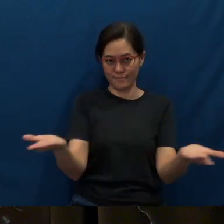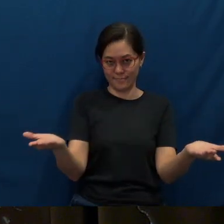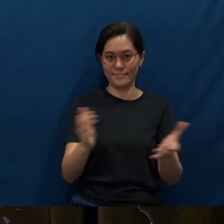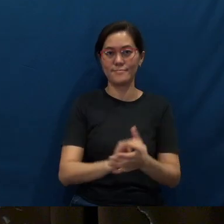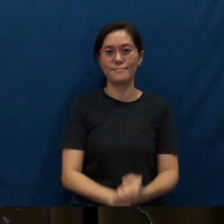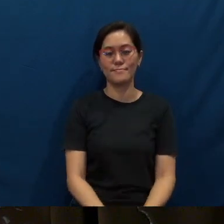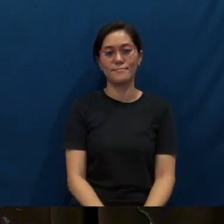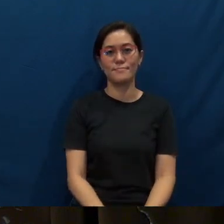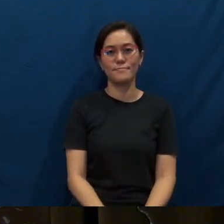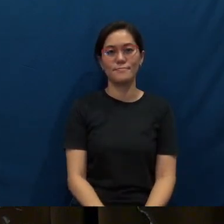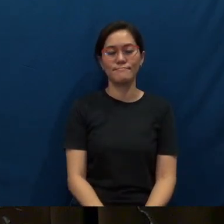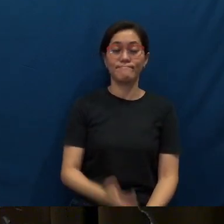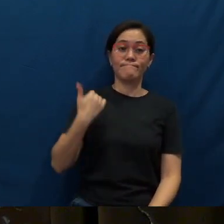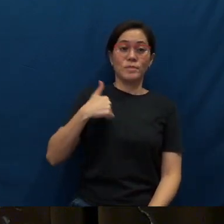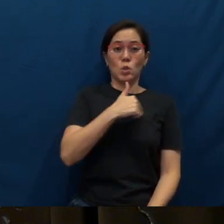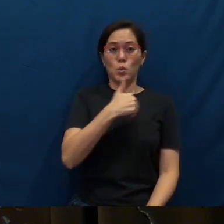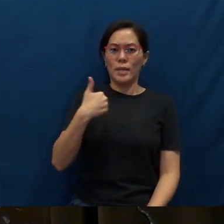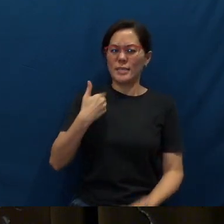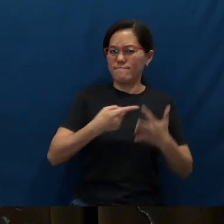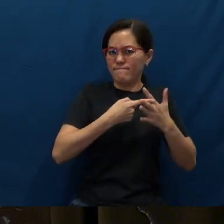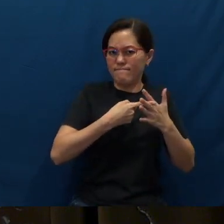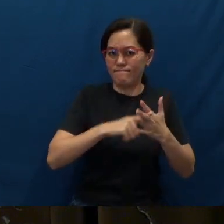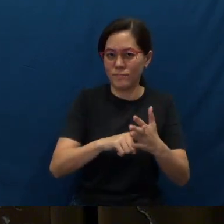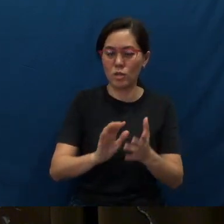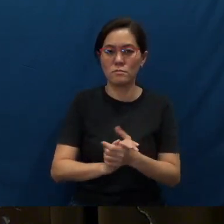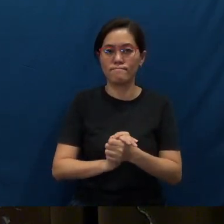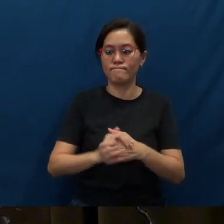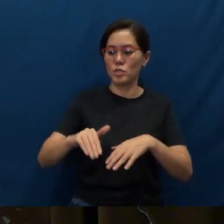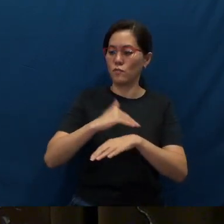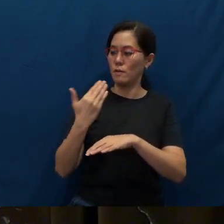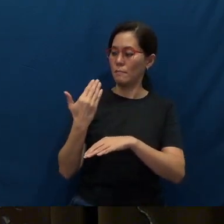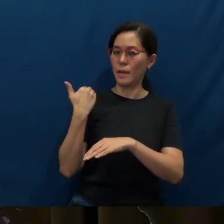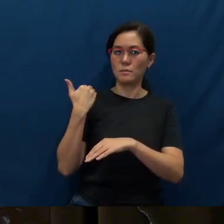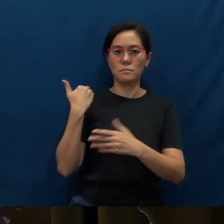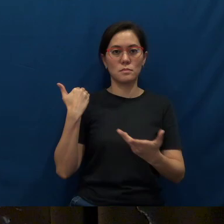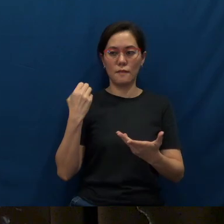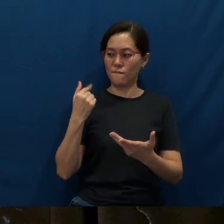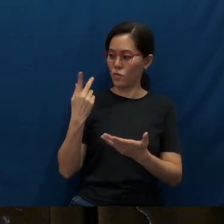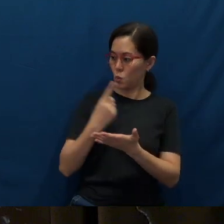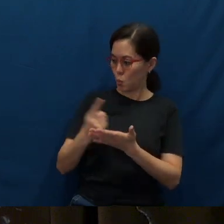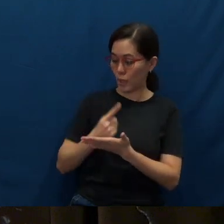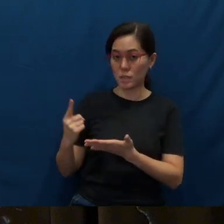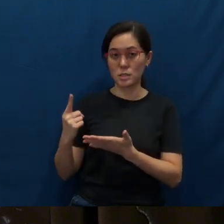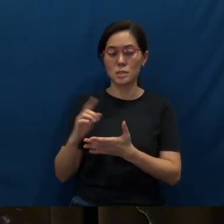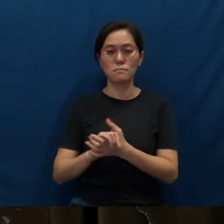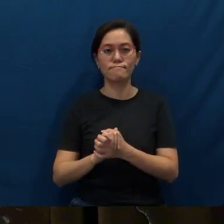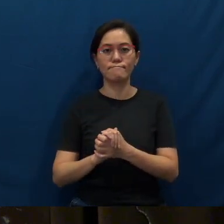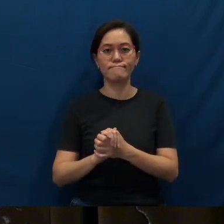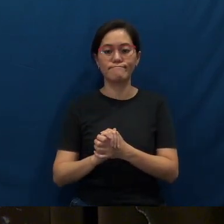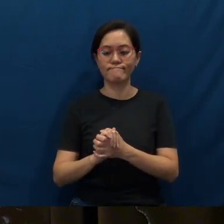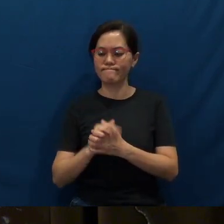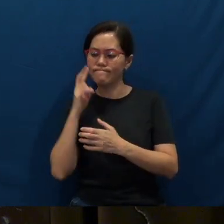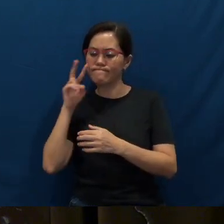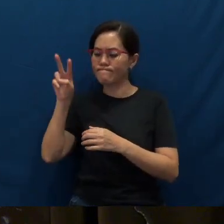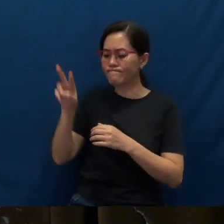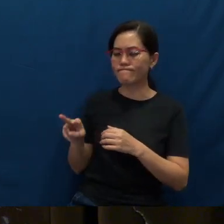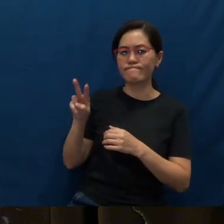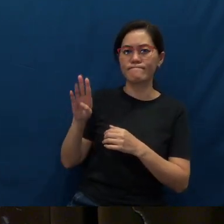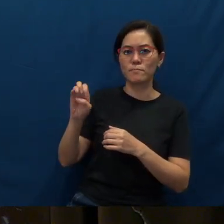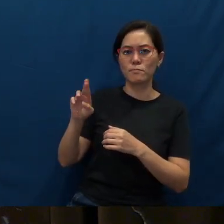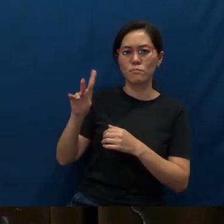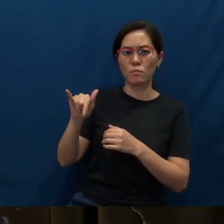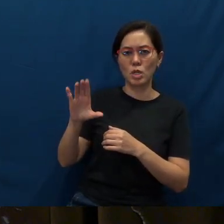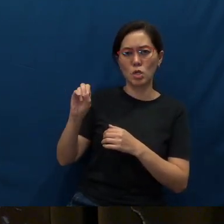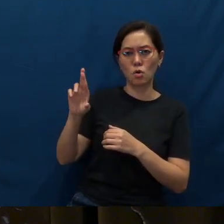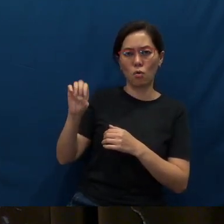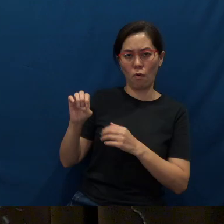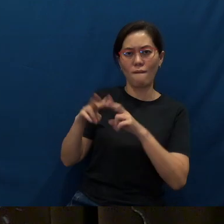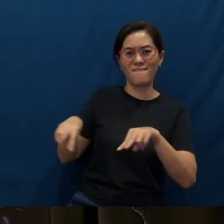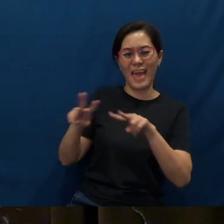Well, we have started, over the past few weeks, to look at our Bartley core values and beliefs -